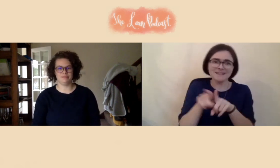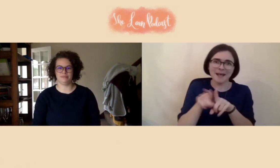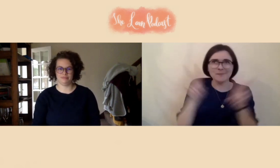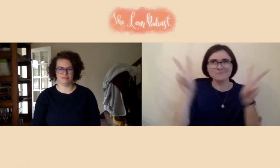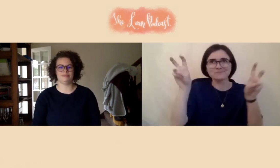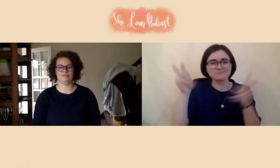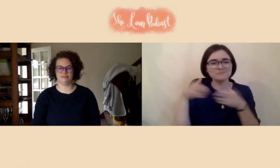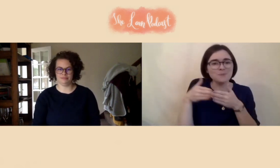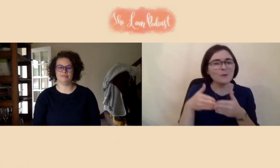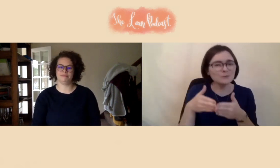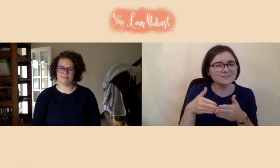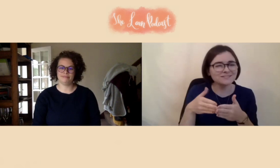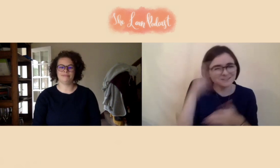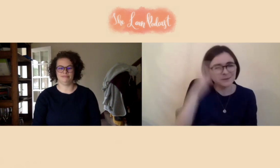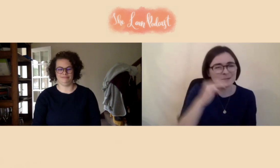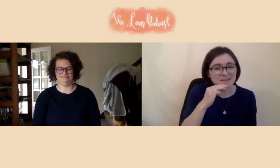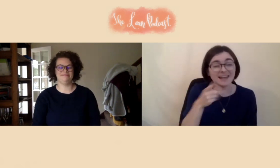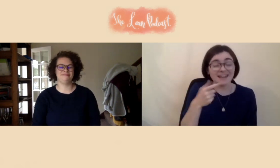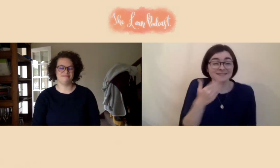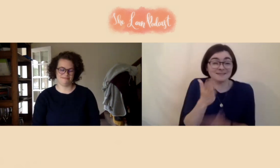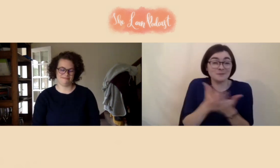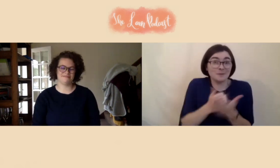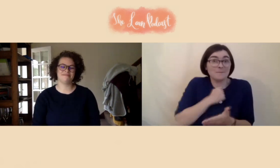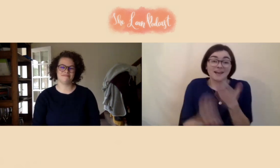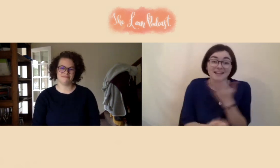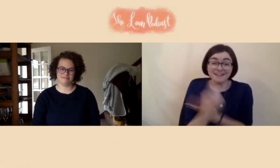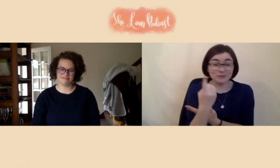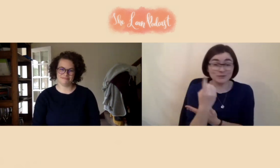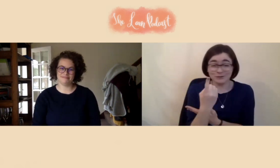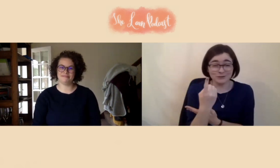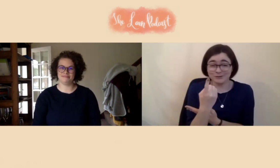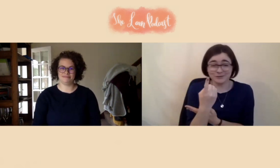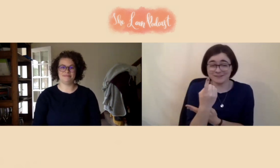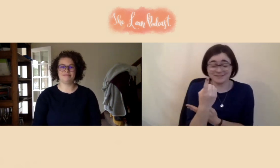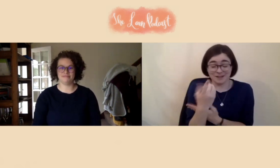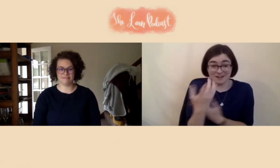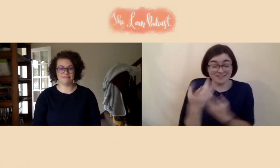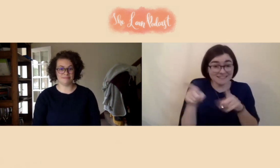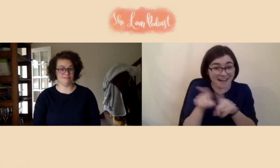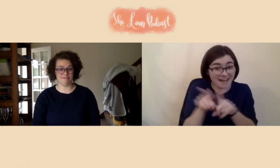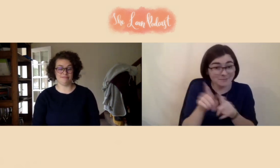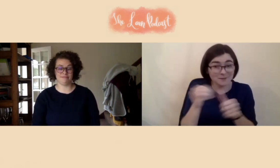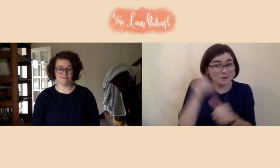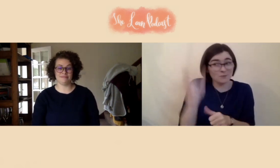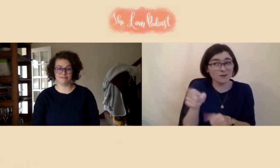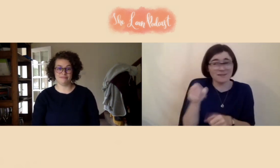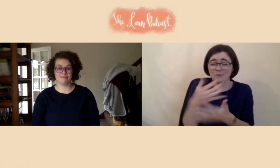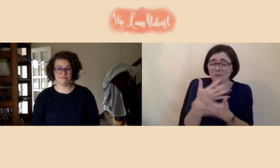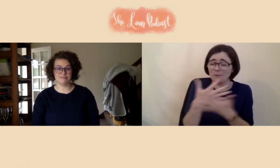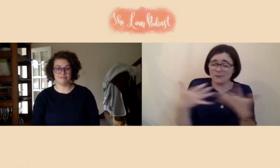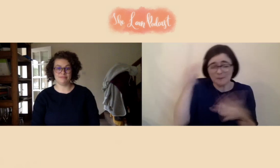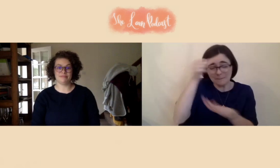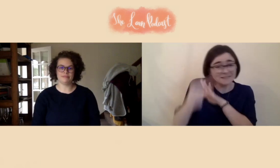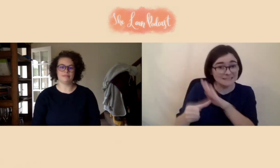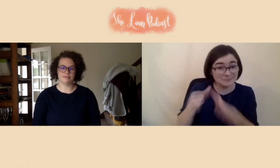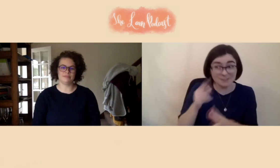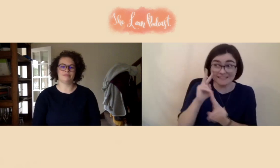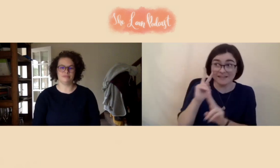and the issues I'm having are very similar to someone who may have way more experience than me. And to see that someone that talented and experienced